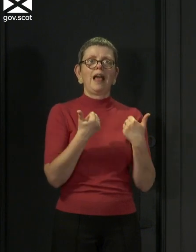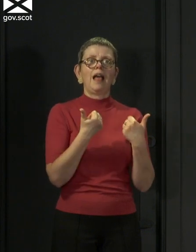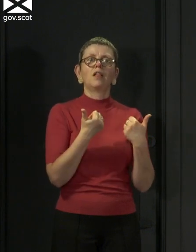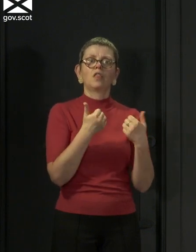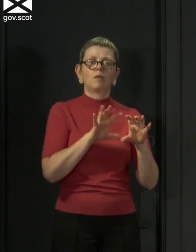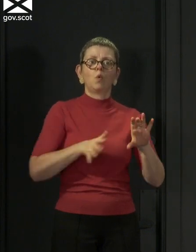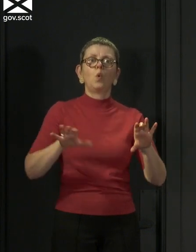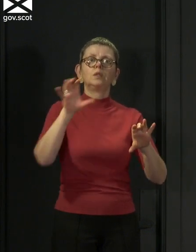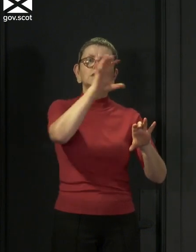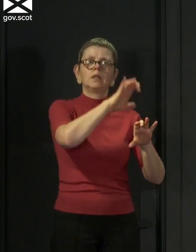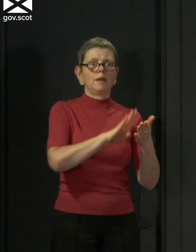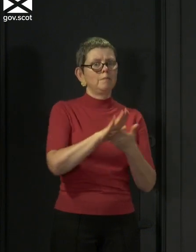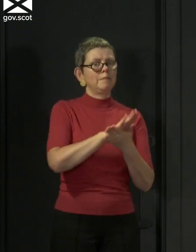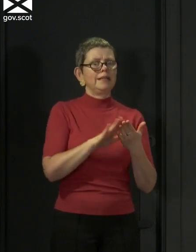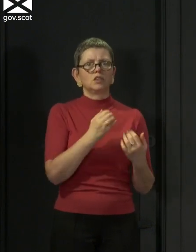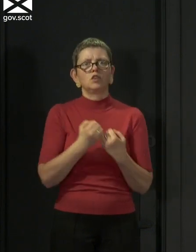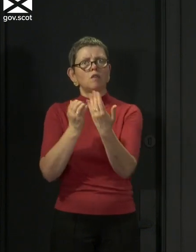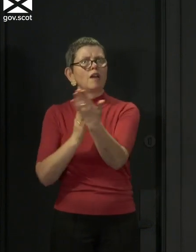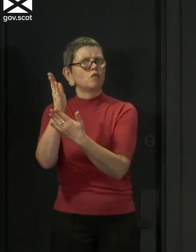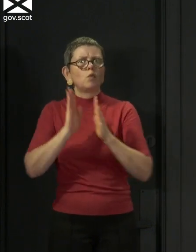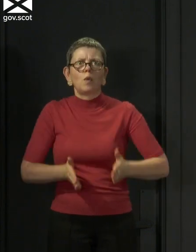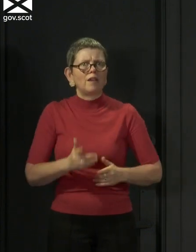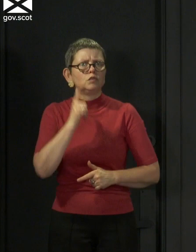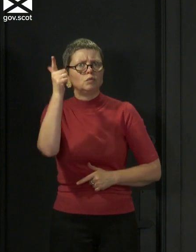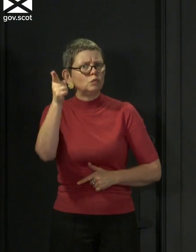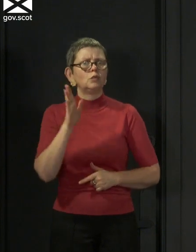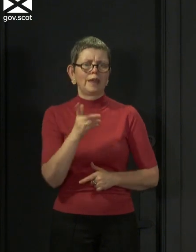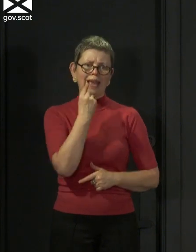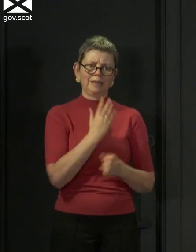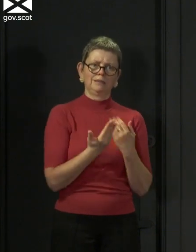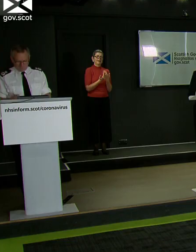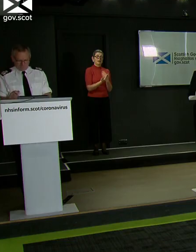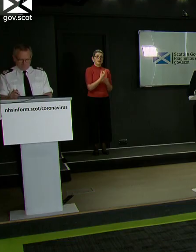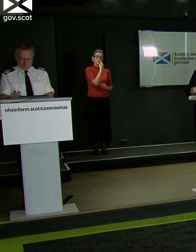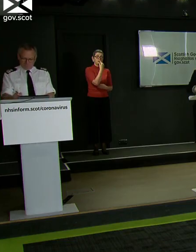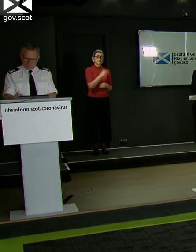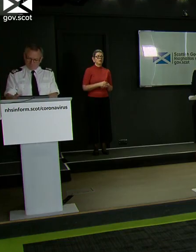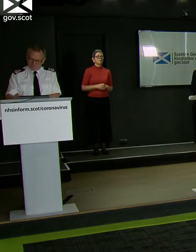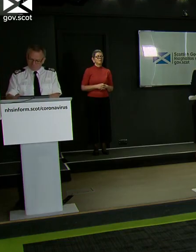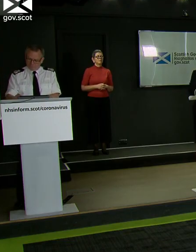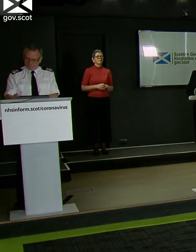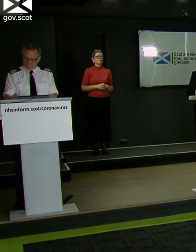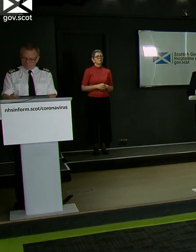go to a drive-through centre that may be some distance away. Katie Hunter from the BBC.